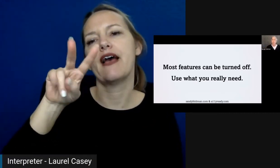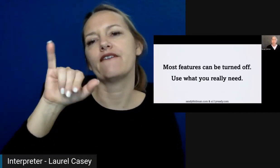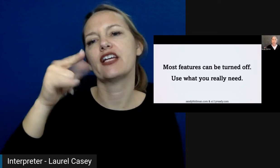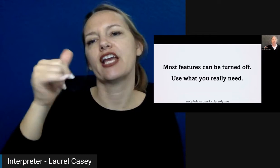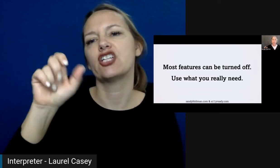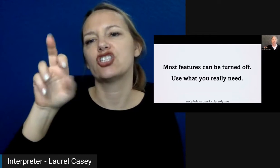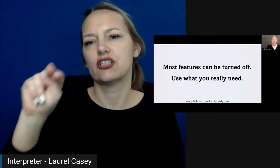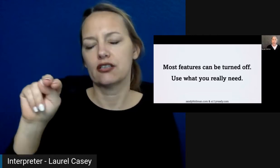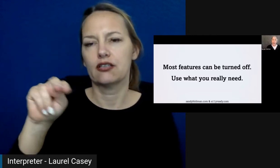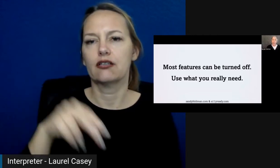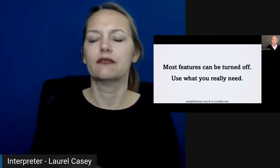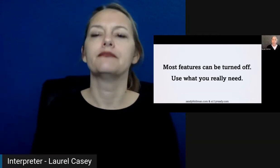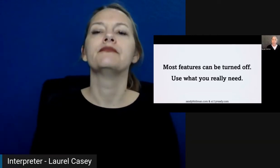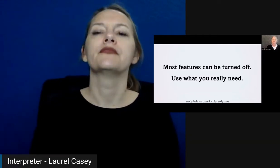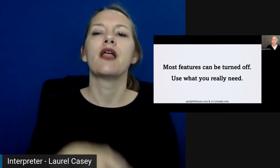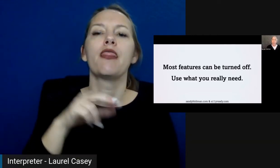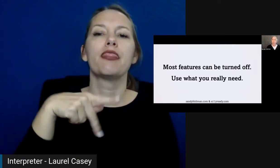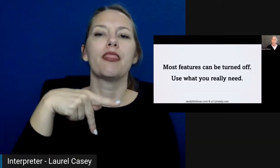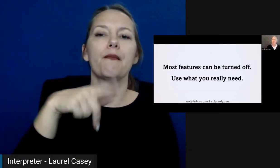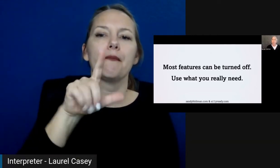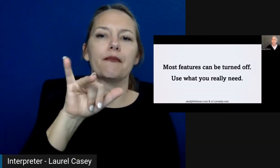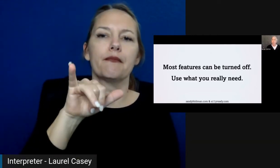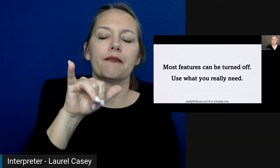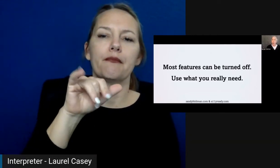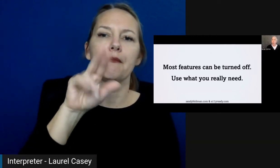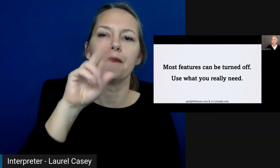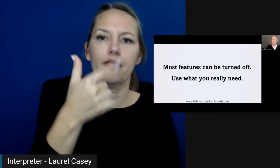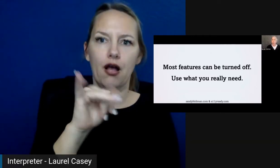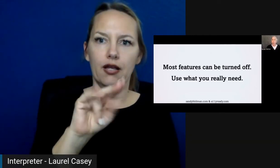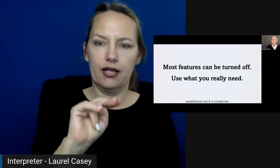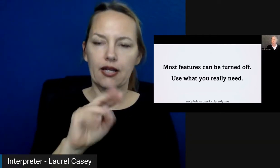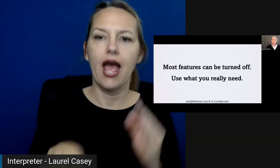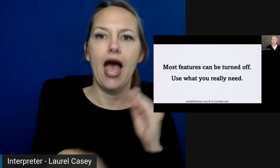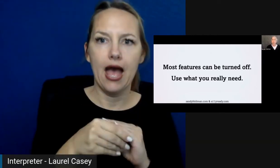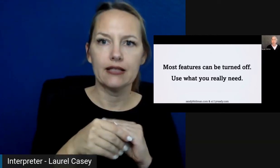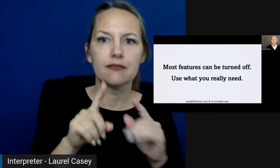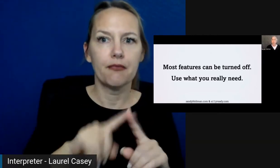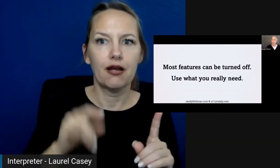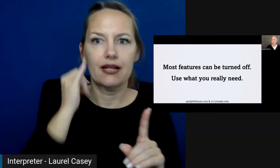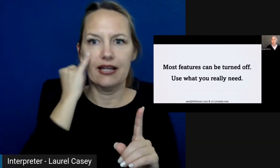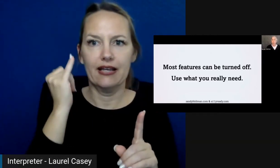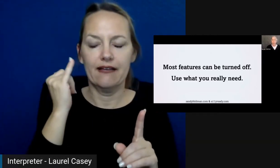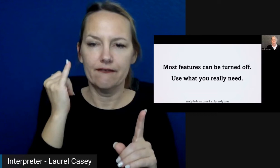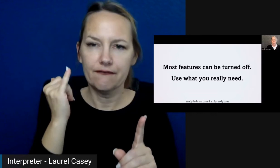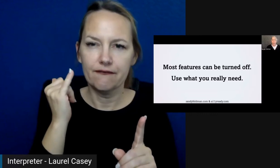The plug-ins add one but if you've got one in the theme you're using, you don't need it.